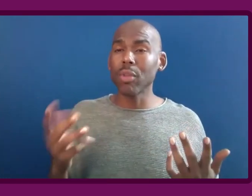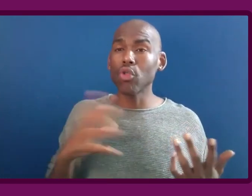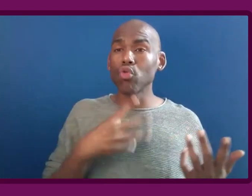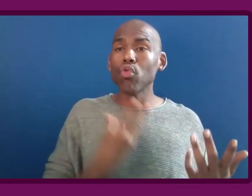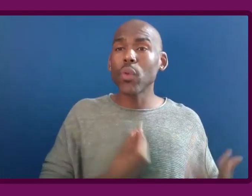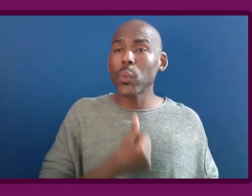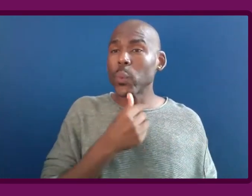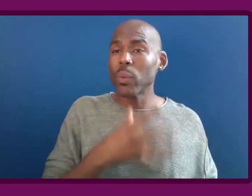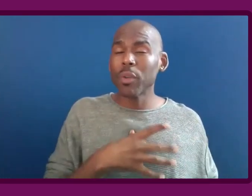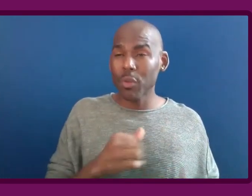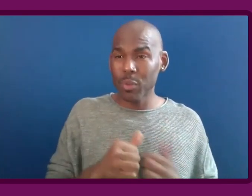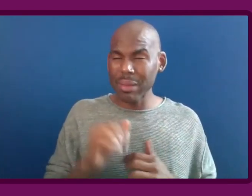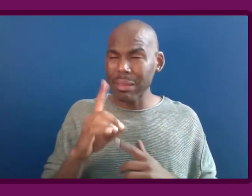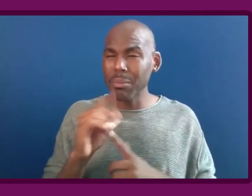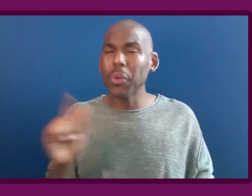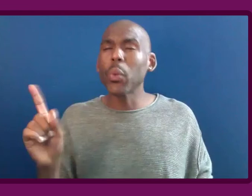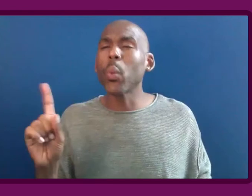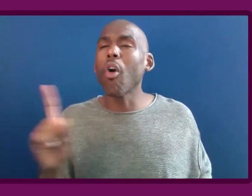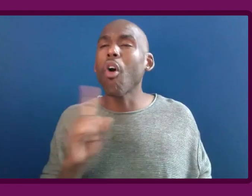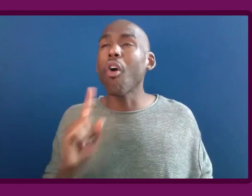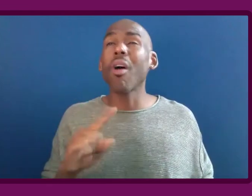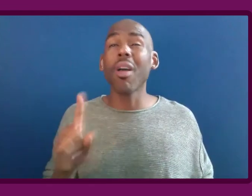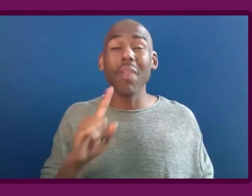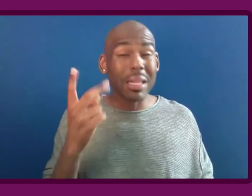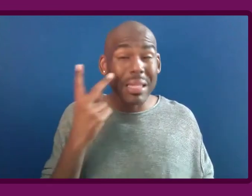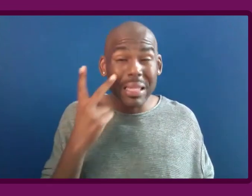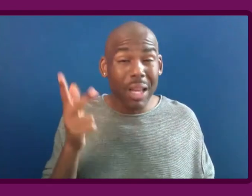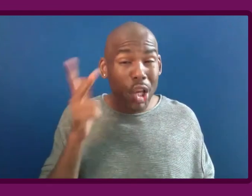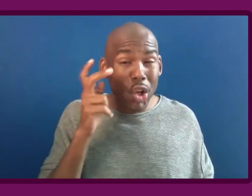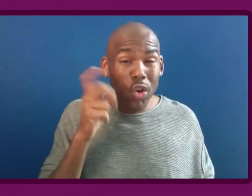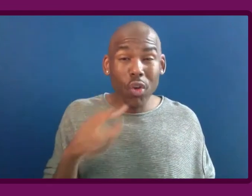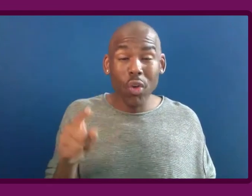We will always talk from our experience. We will always talk about what we learn.